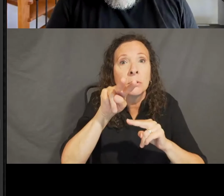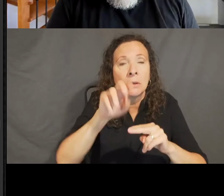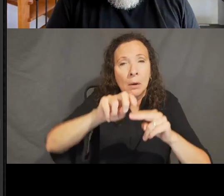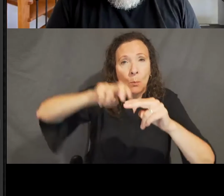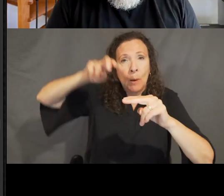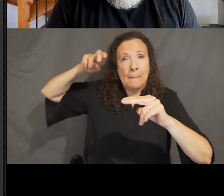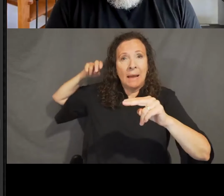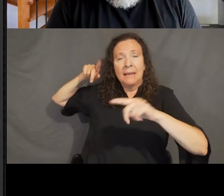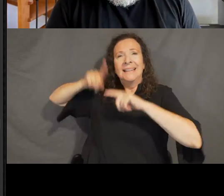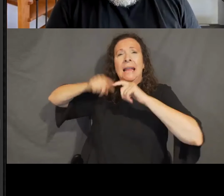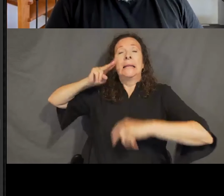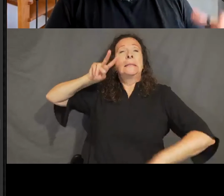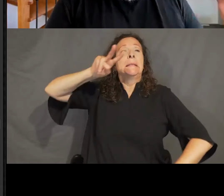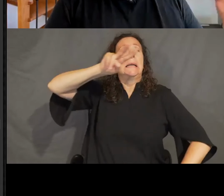really see all that much?